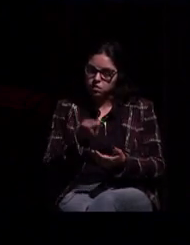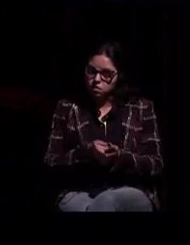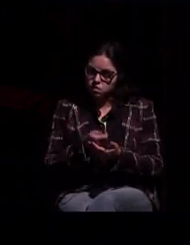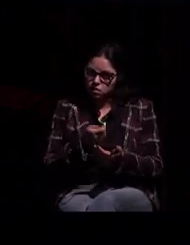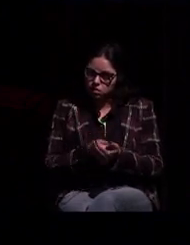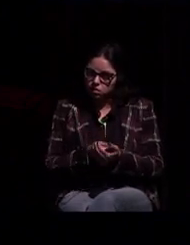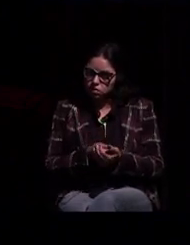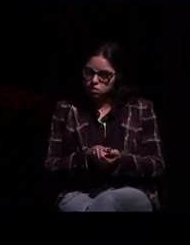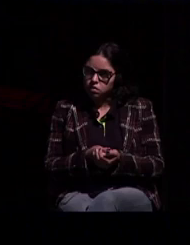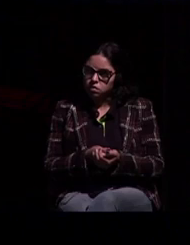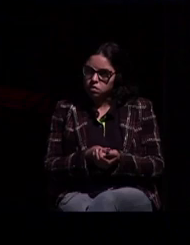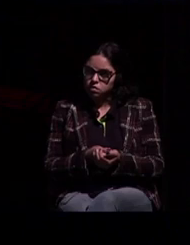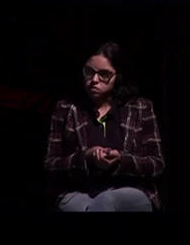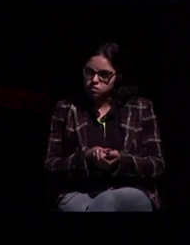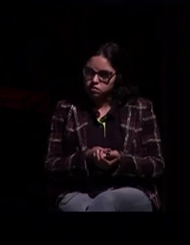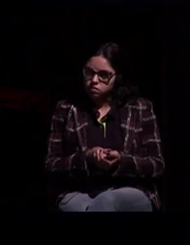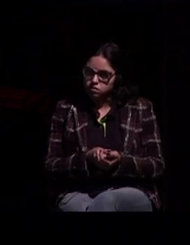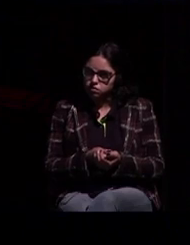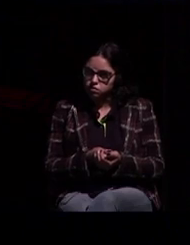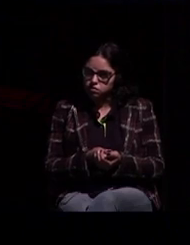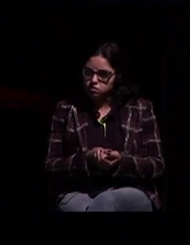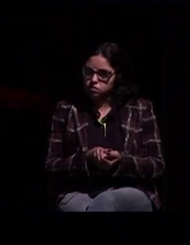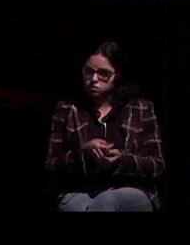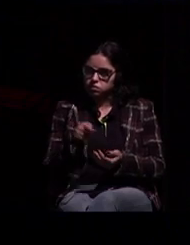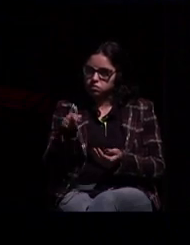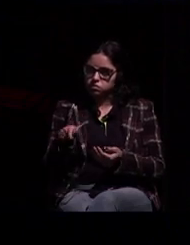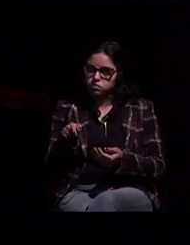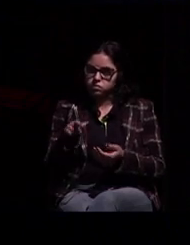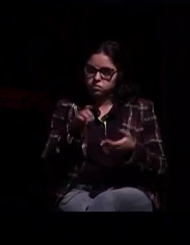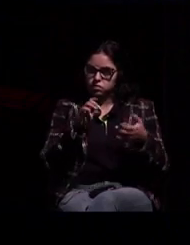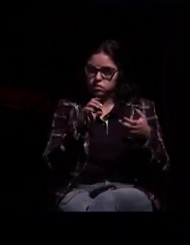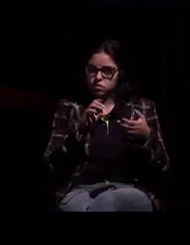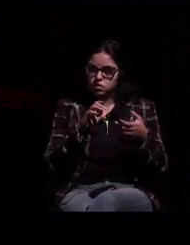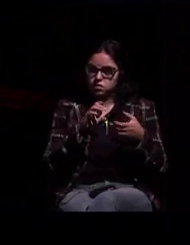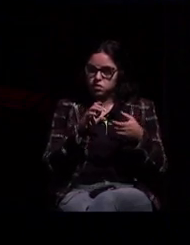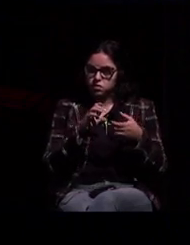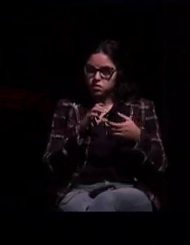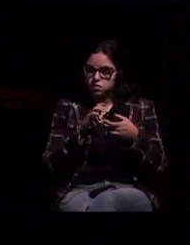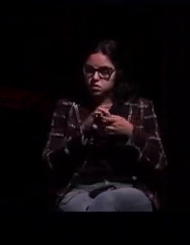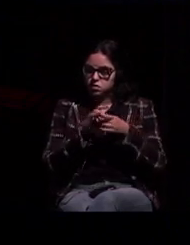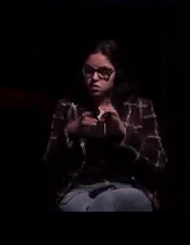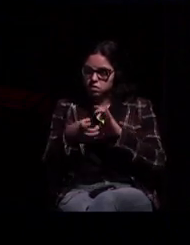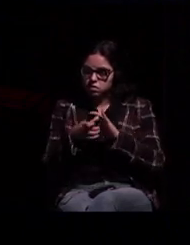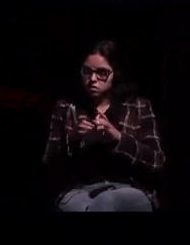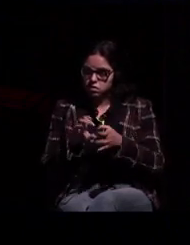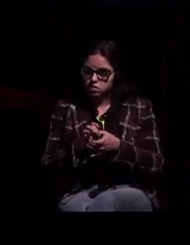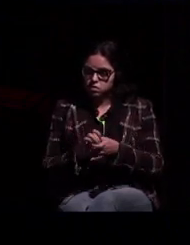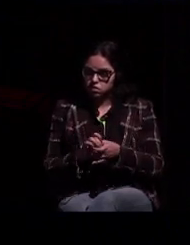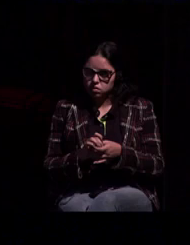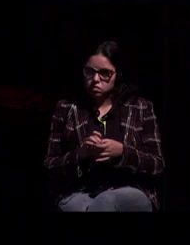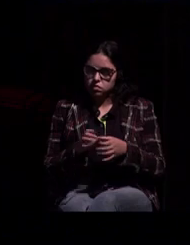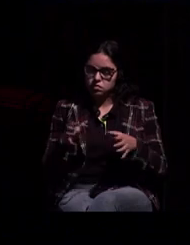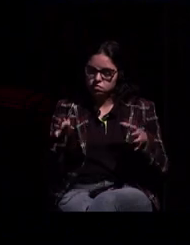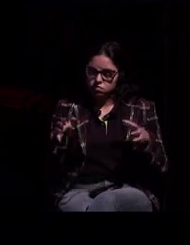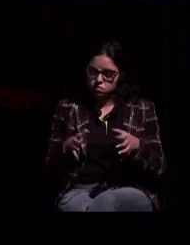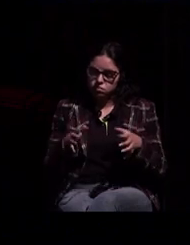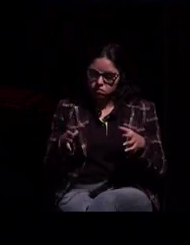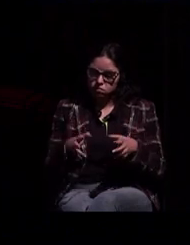These are the sets of causes that put pressure on tourism-related labor on a regular basis.